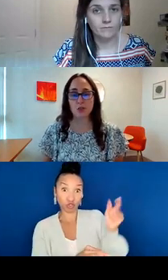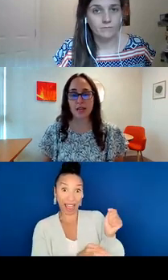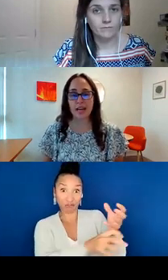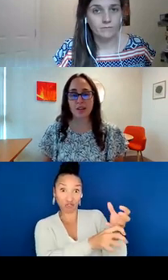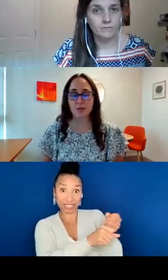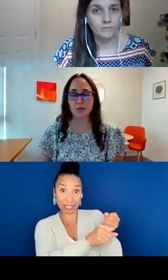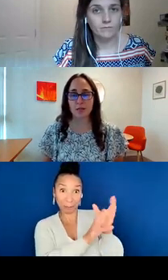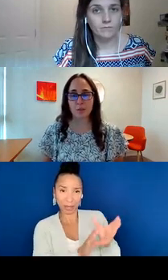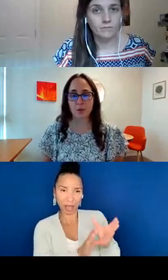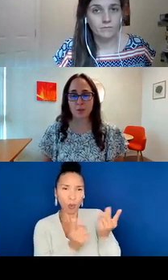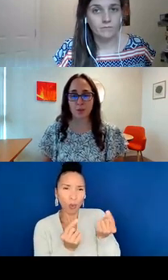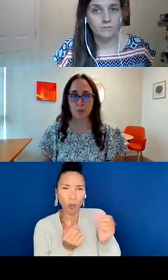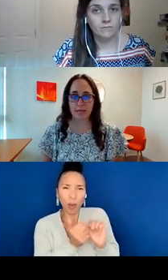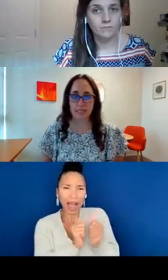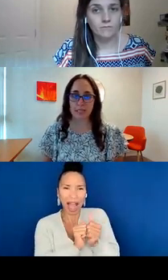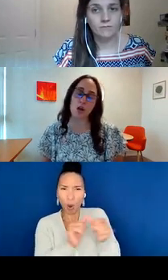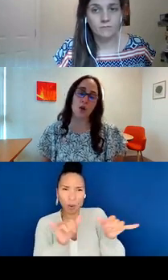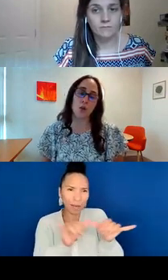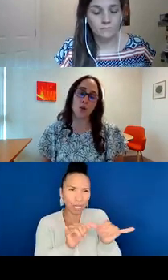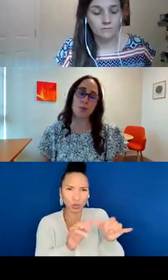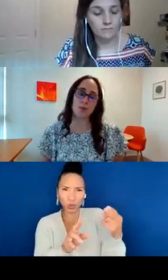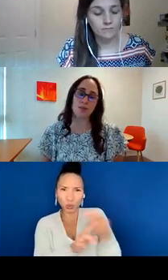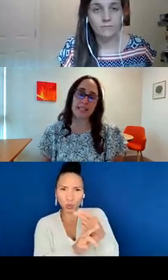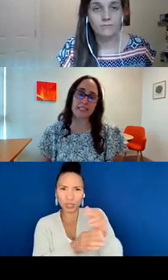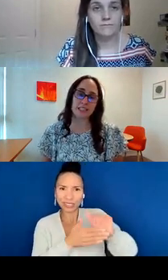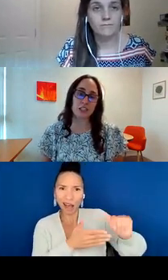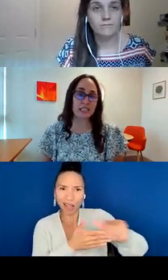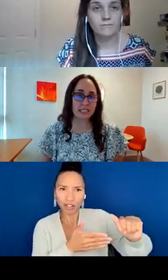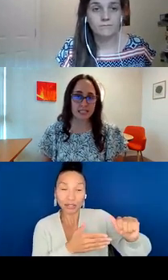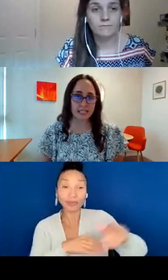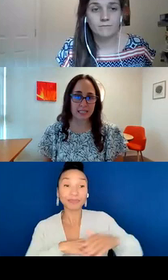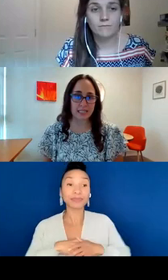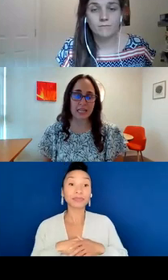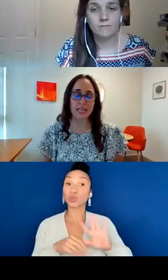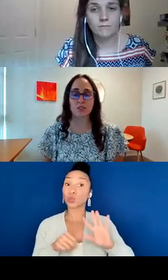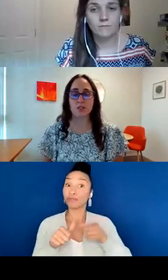And we do that through a couple ways. We provide technical assistance.